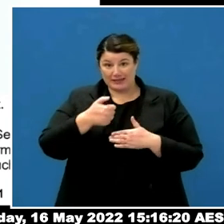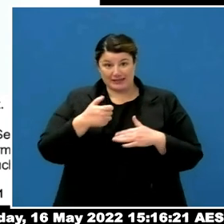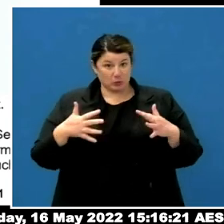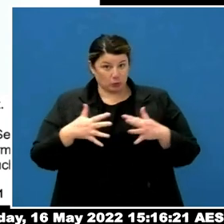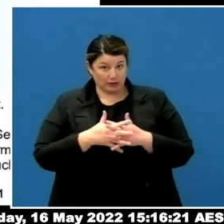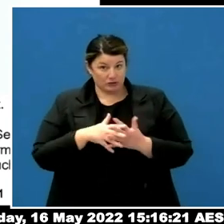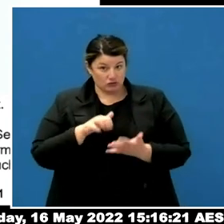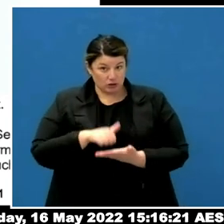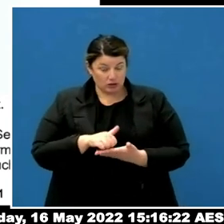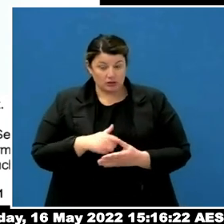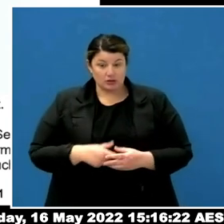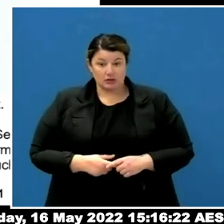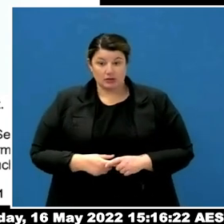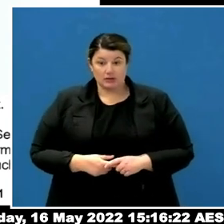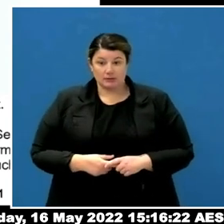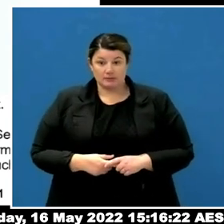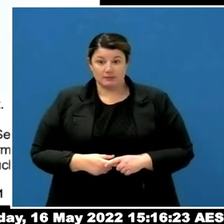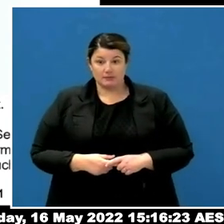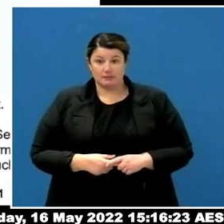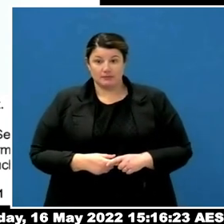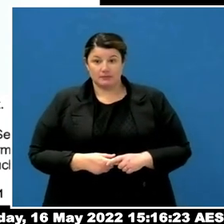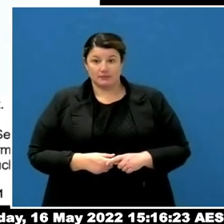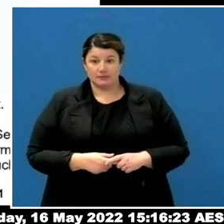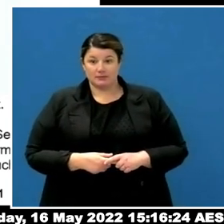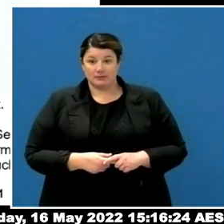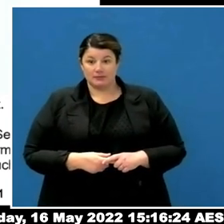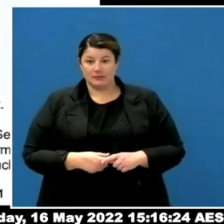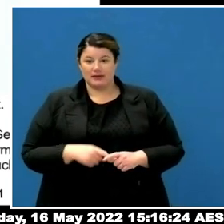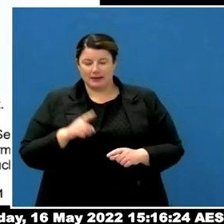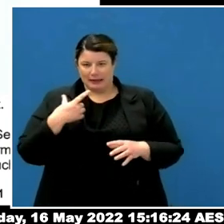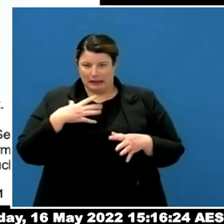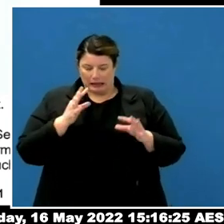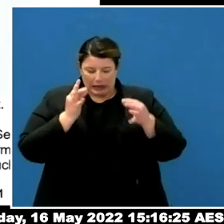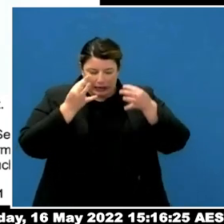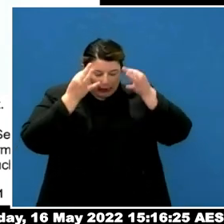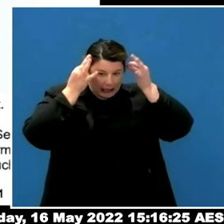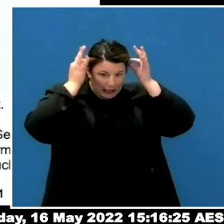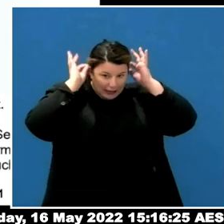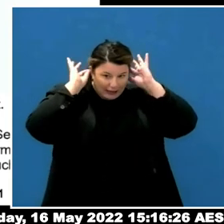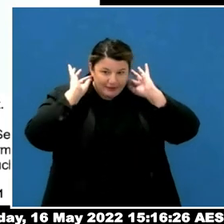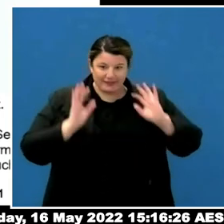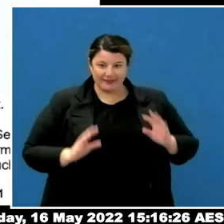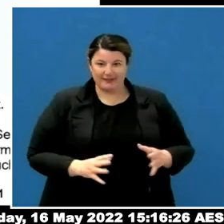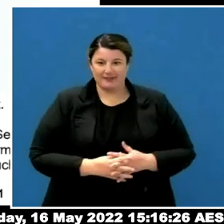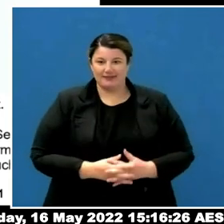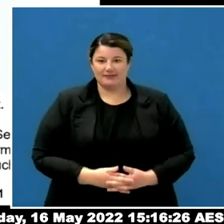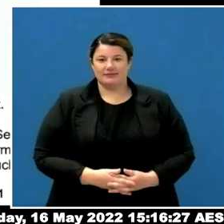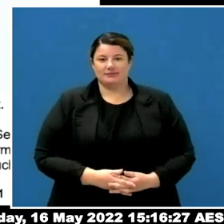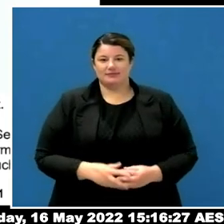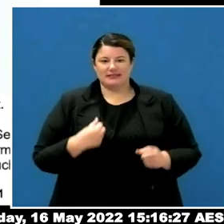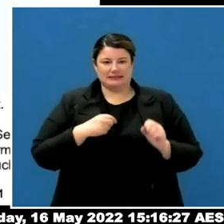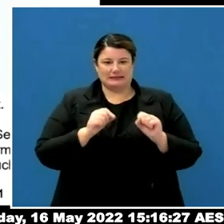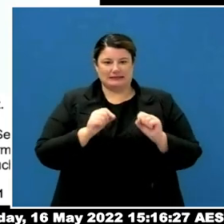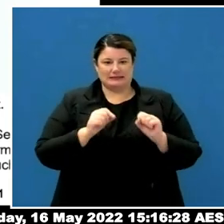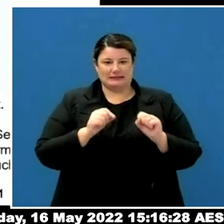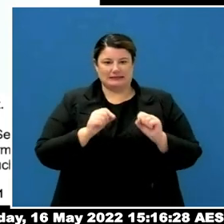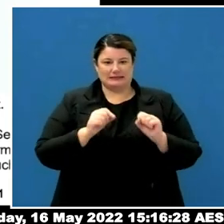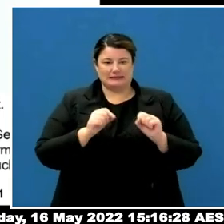Put your glasses on. I can't see it with or without.